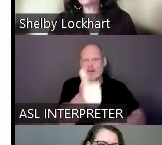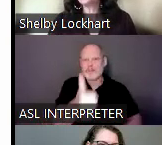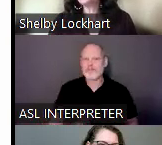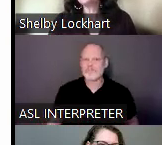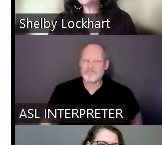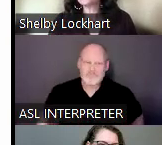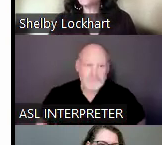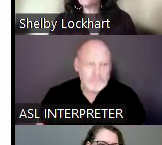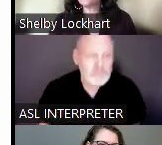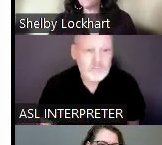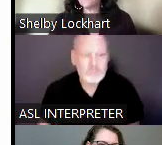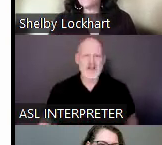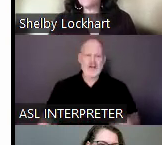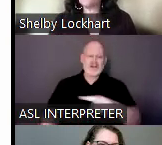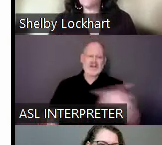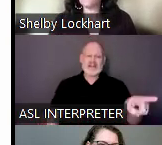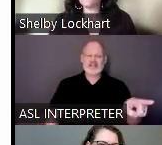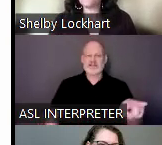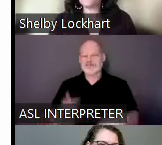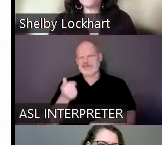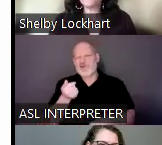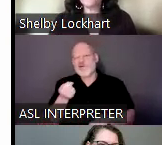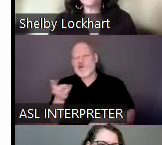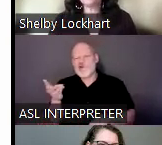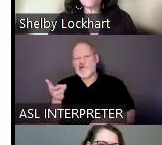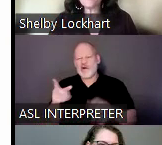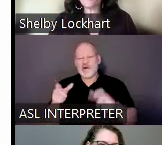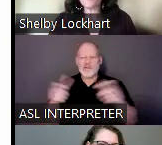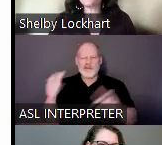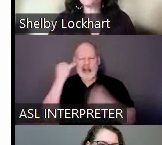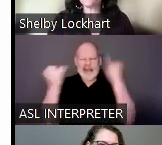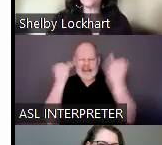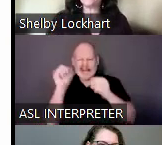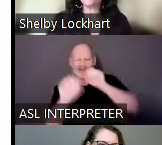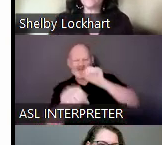So those are just some of those big ideas, big concepts. So I'm going to pause for a minute and